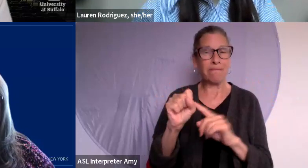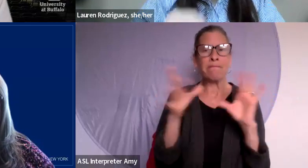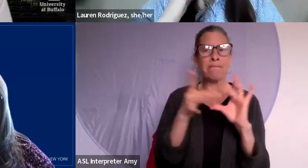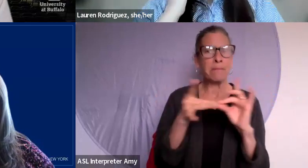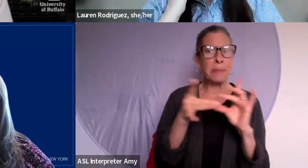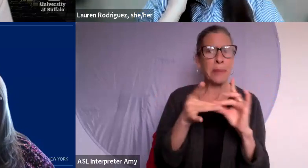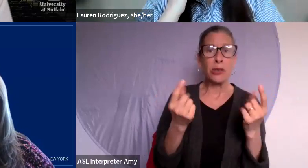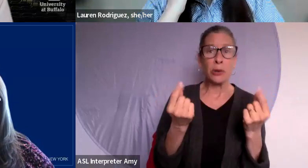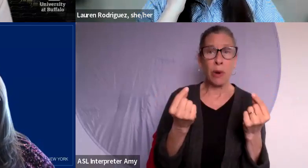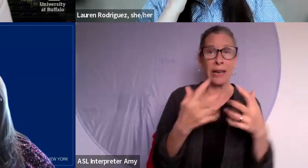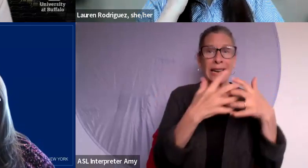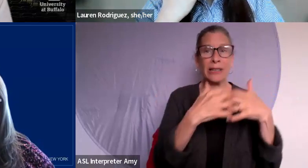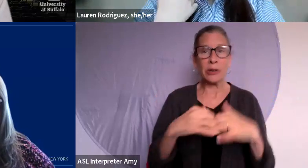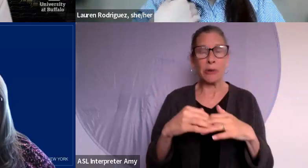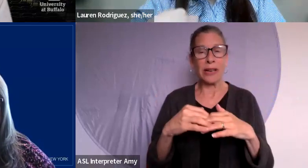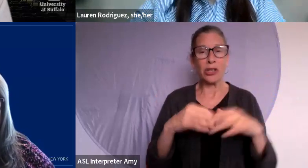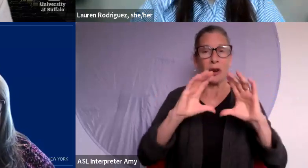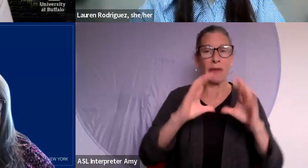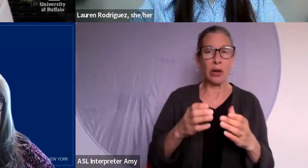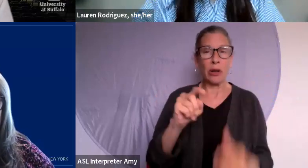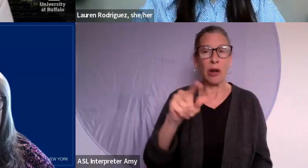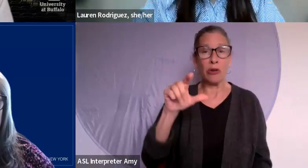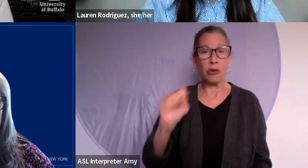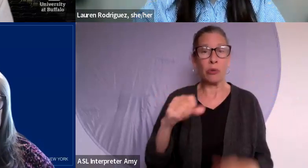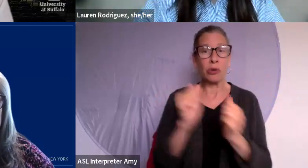it's an integration of a suite of tools with the LMS. And as we